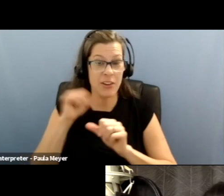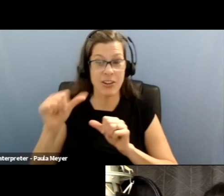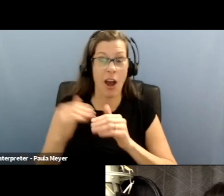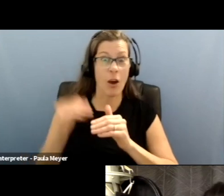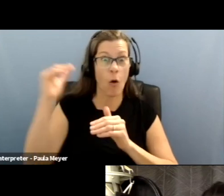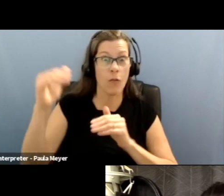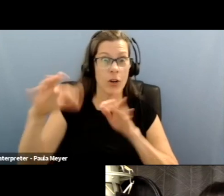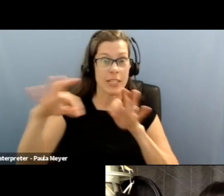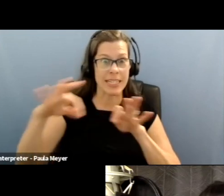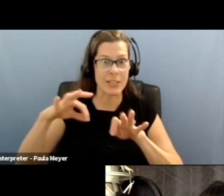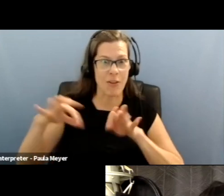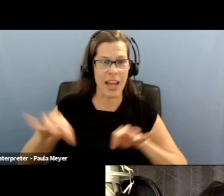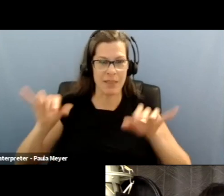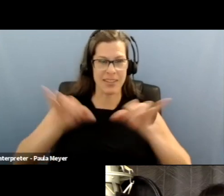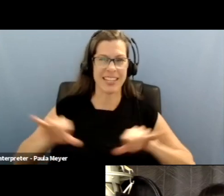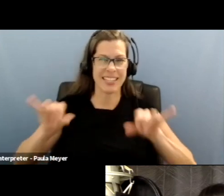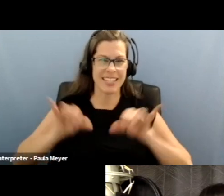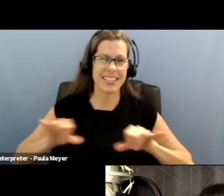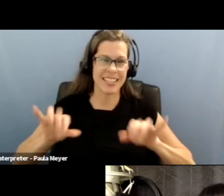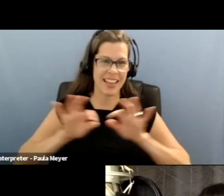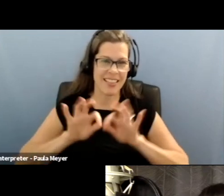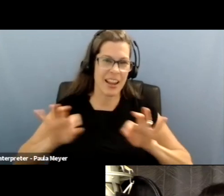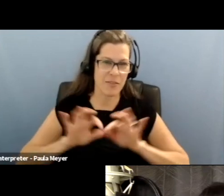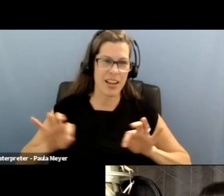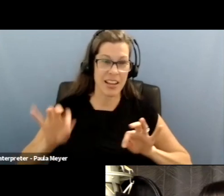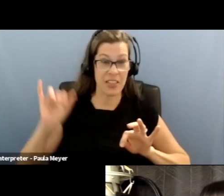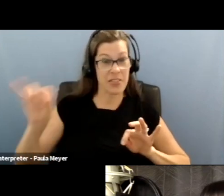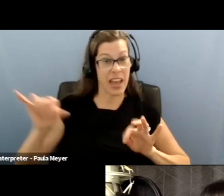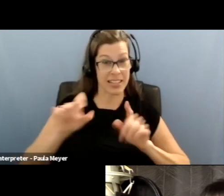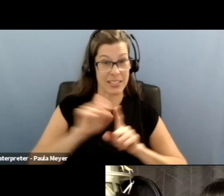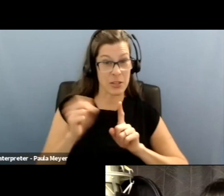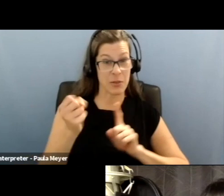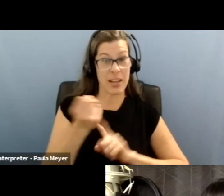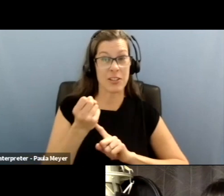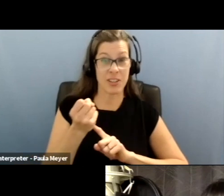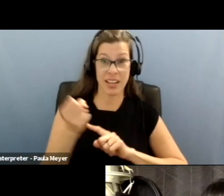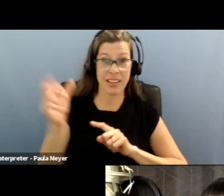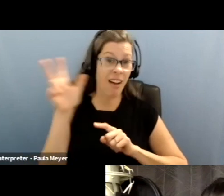So in those instances, either having the audio describers be